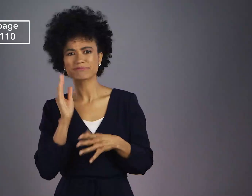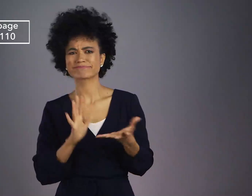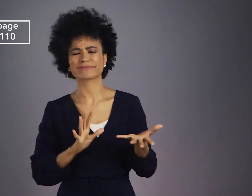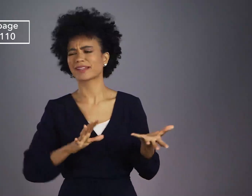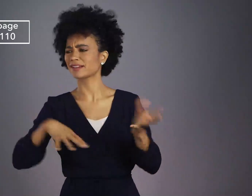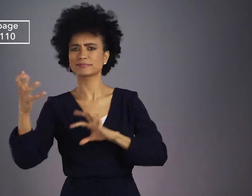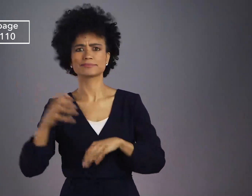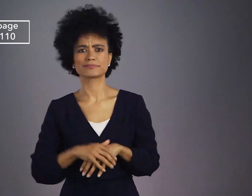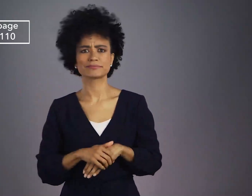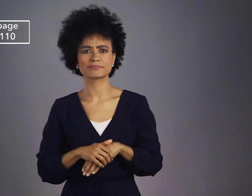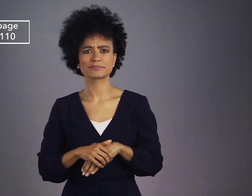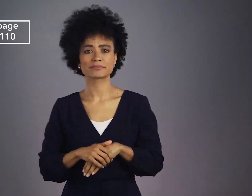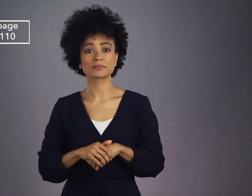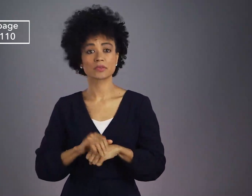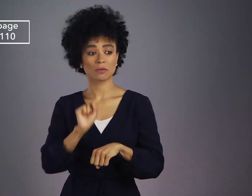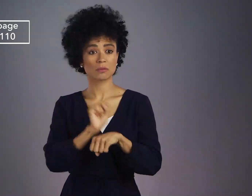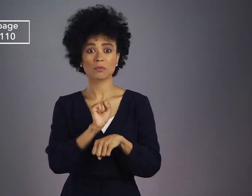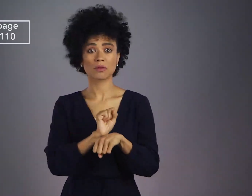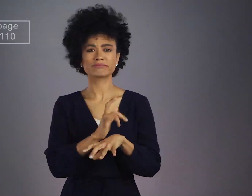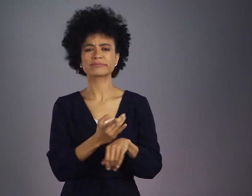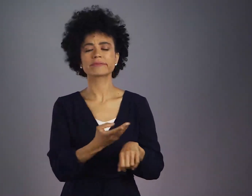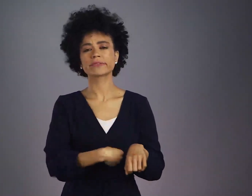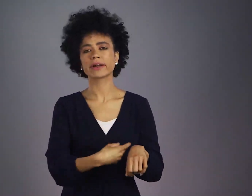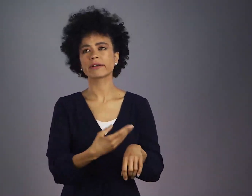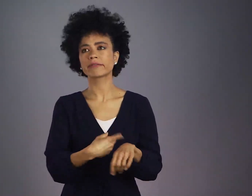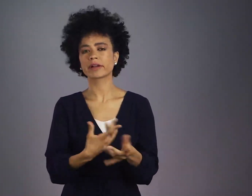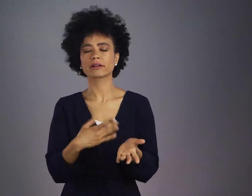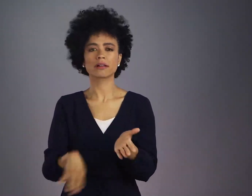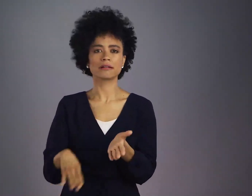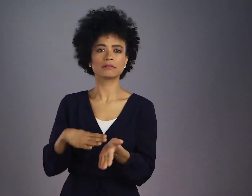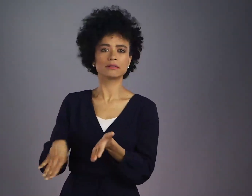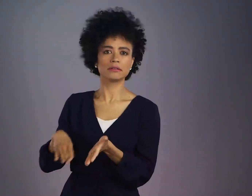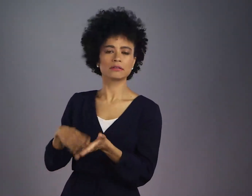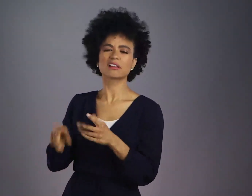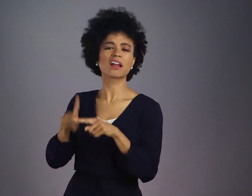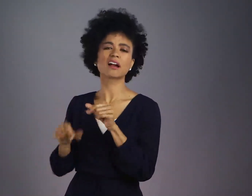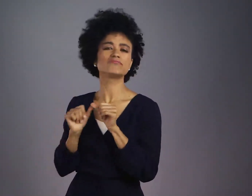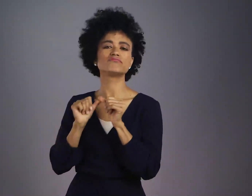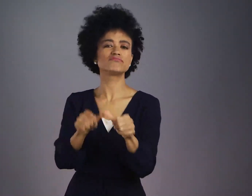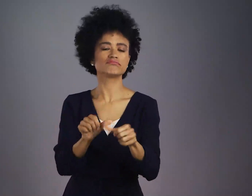His friends have slipped away, his home is a near-wreck and he cannot hold a position.